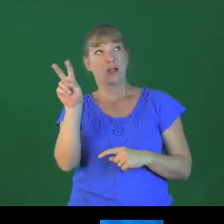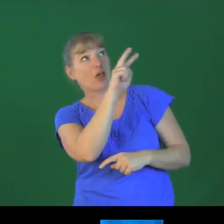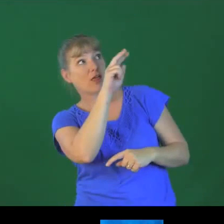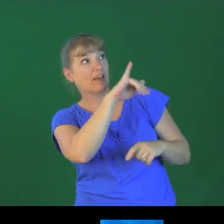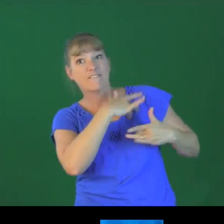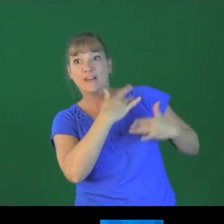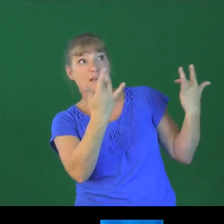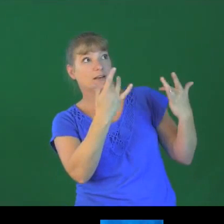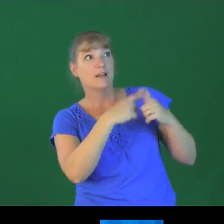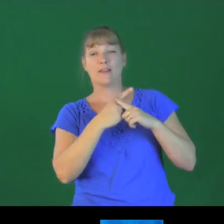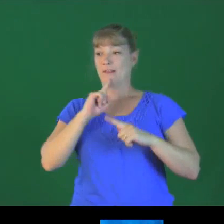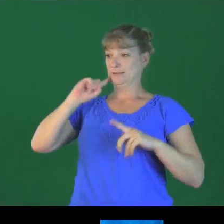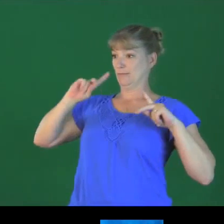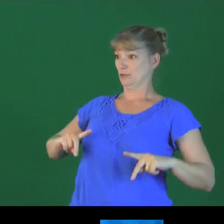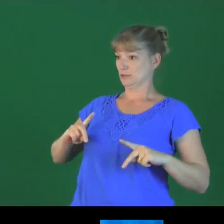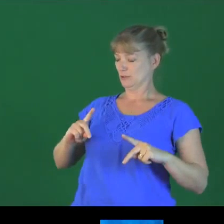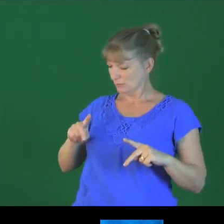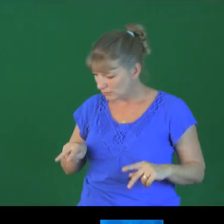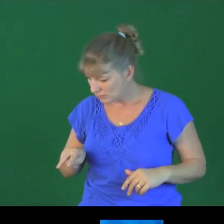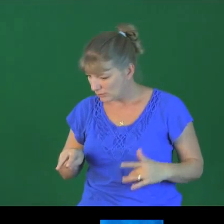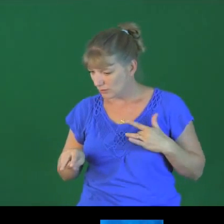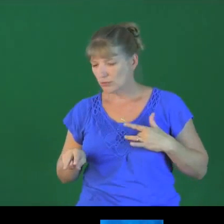That alerts the Deaf person that something's happening,